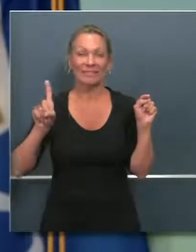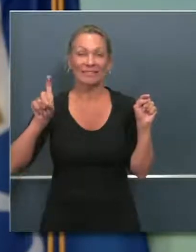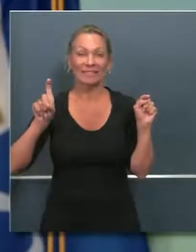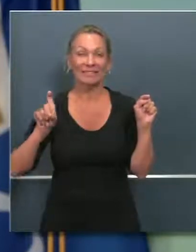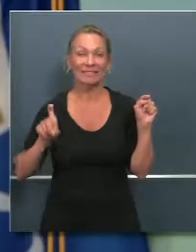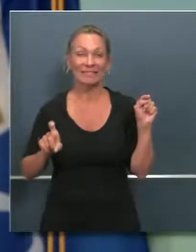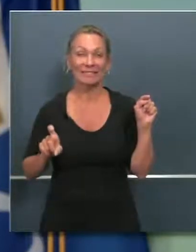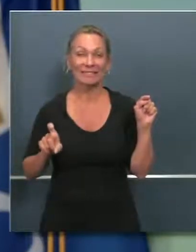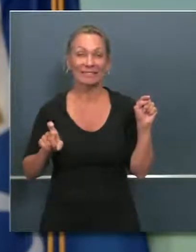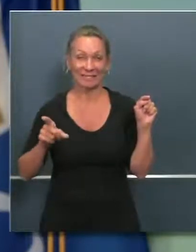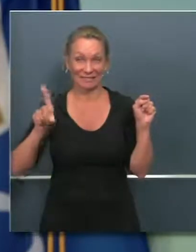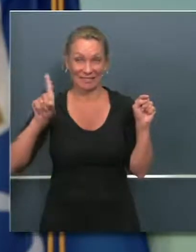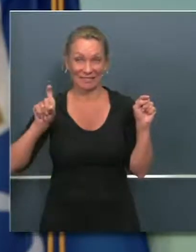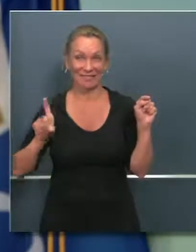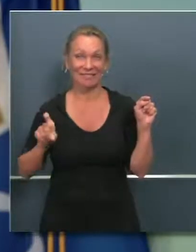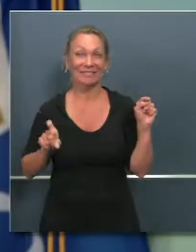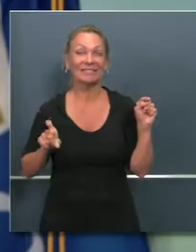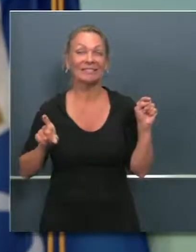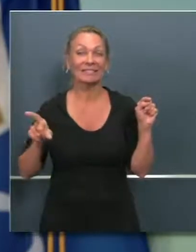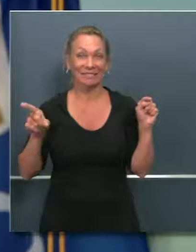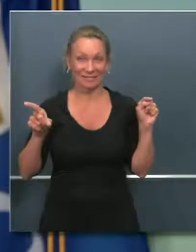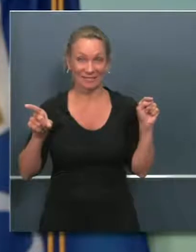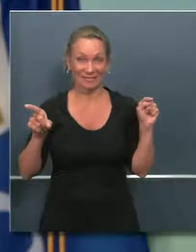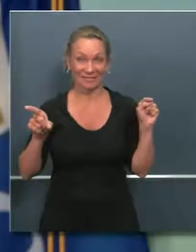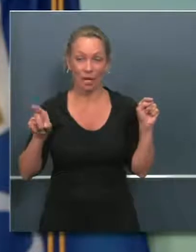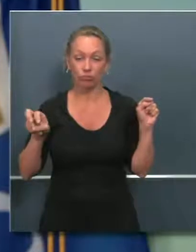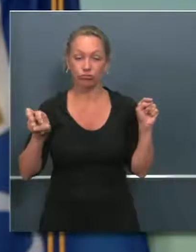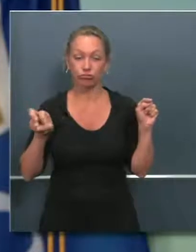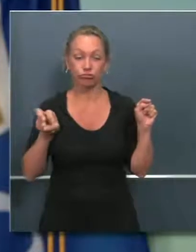question you're asking is to explain it to others that may be watching wondering what